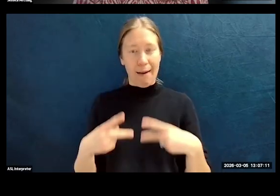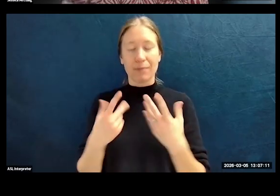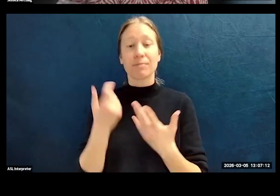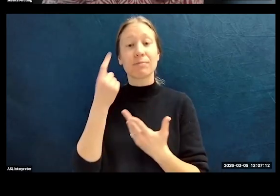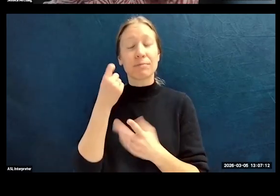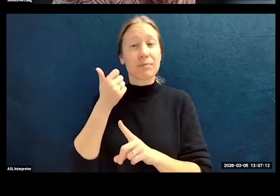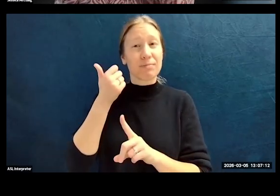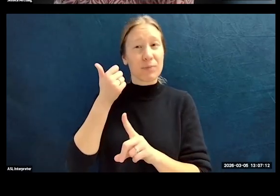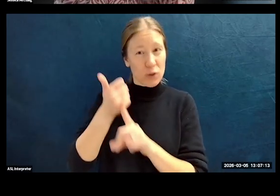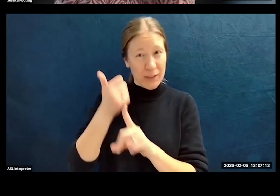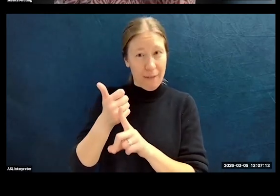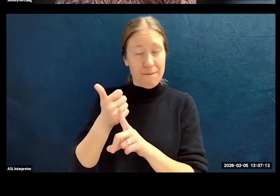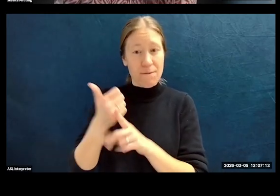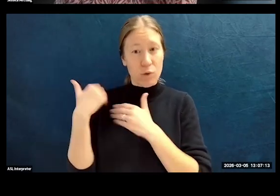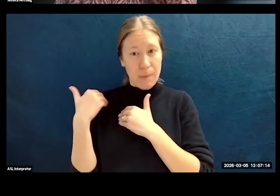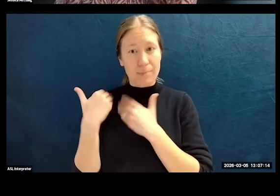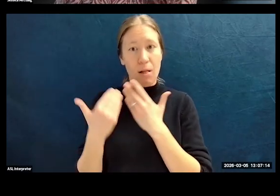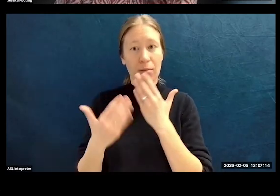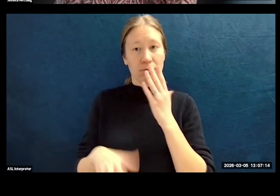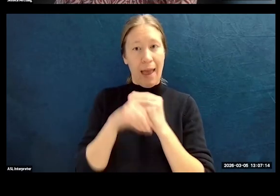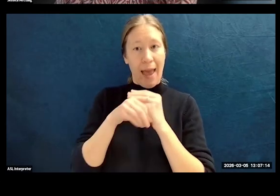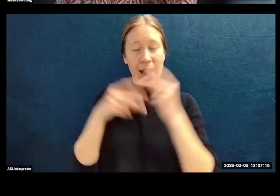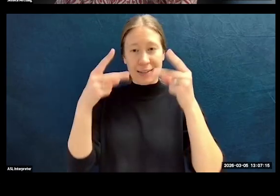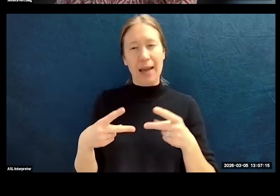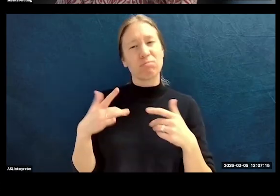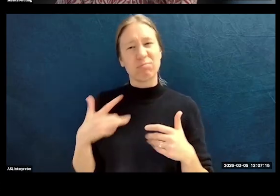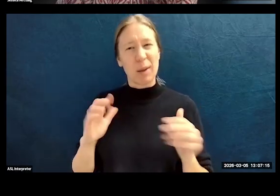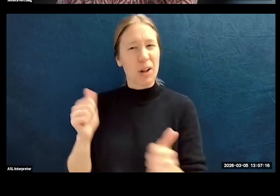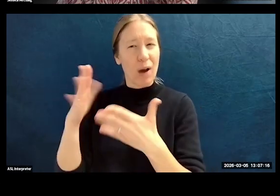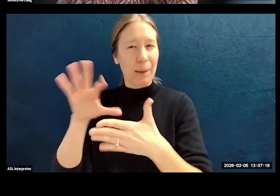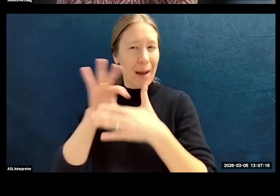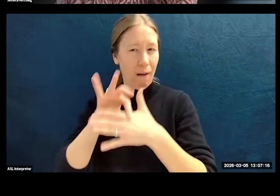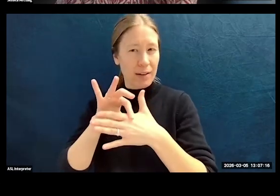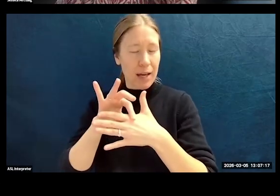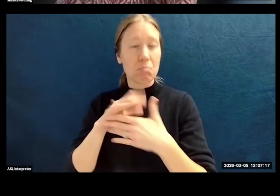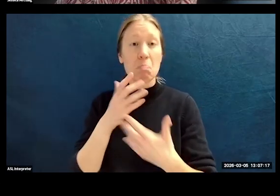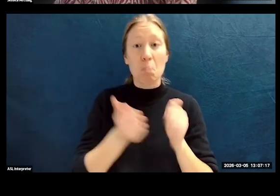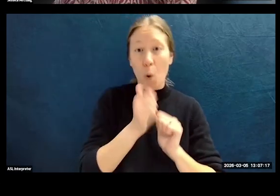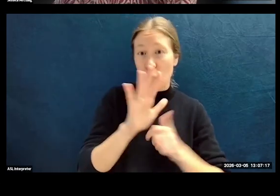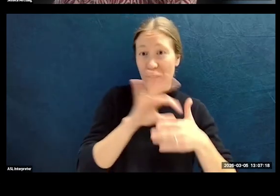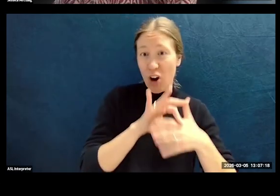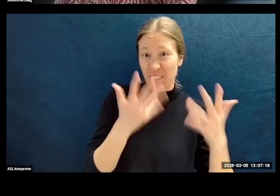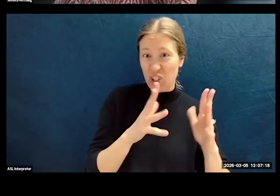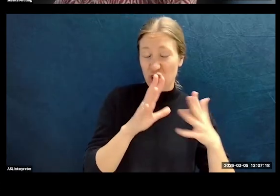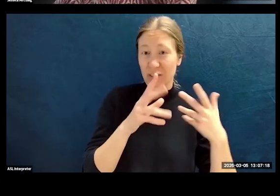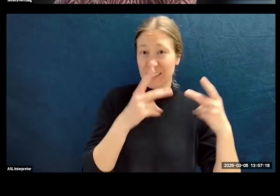I would recommend using the Content pane approach unless most of your content is already tagged. The Find function for images